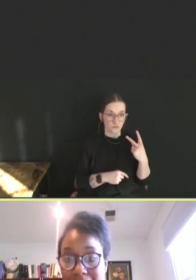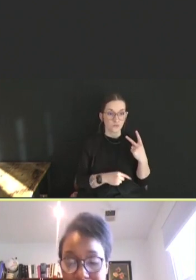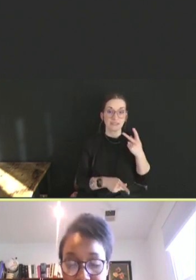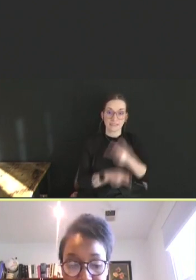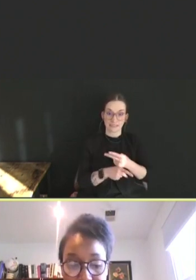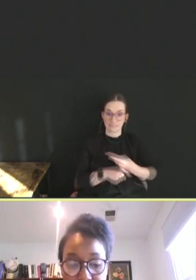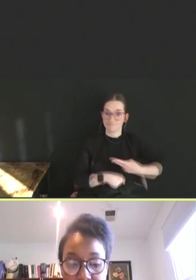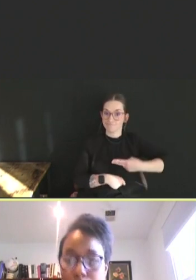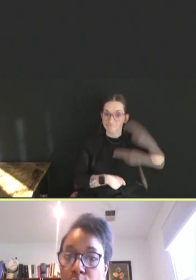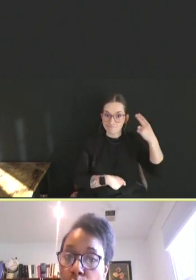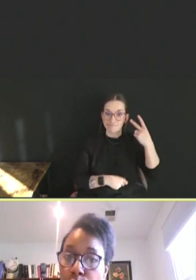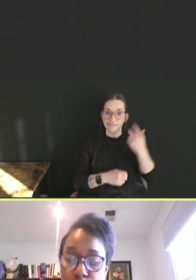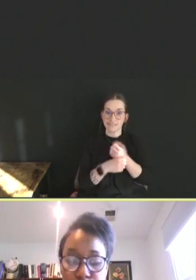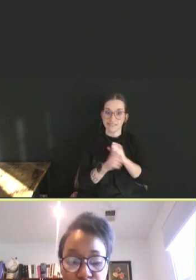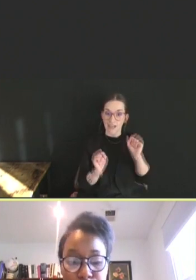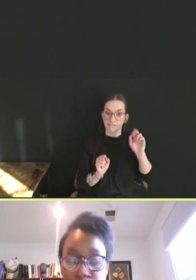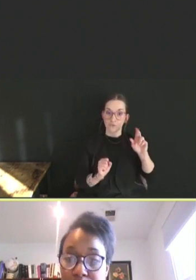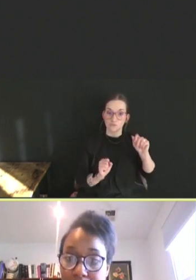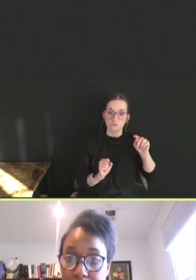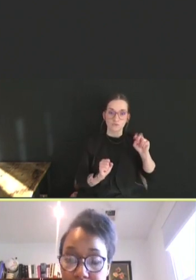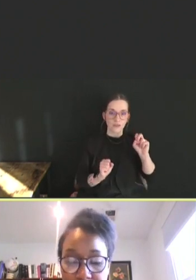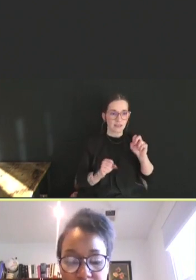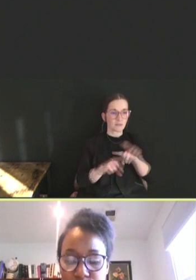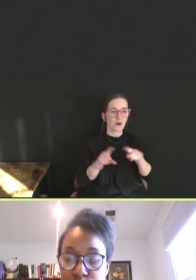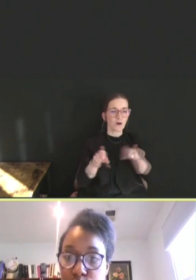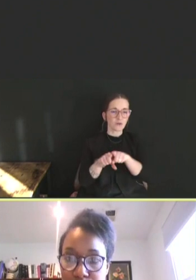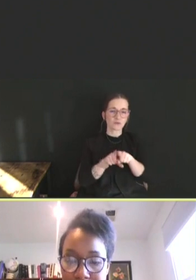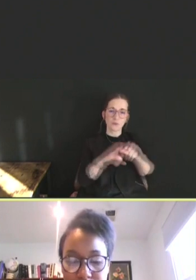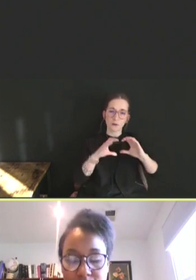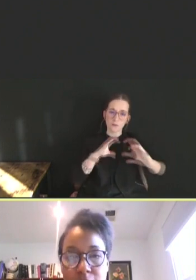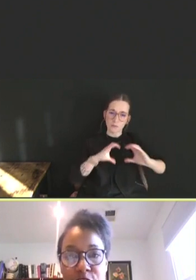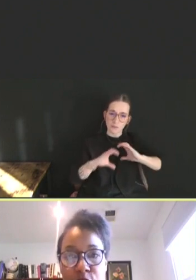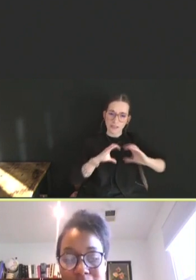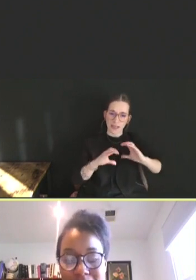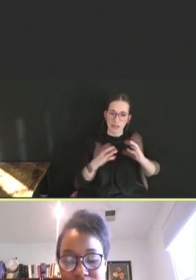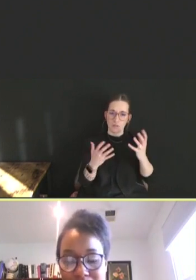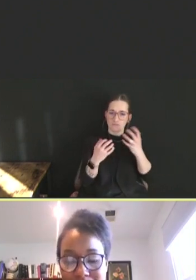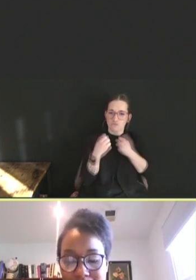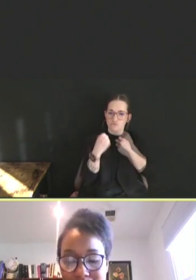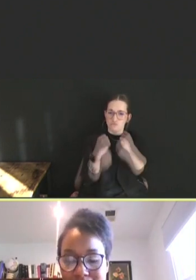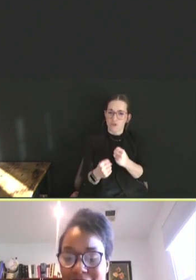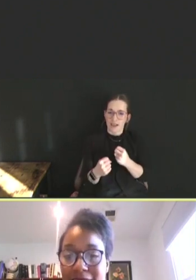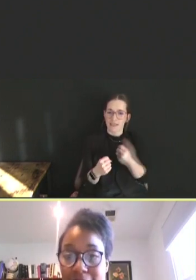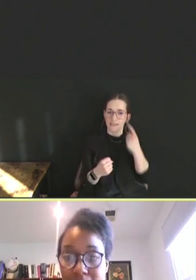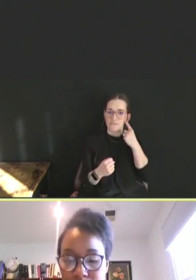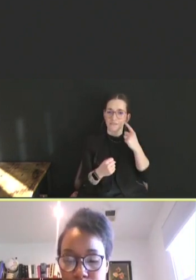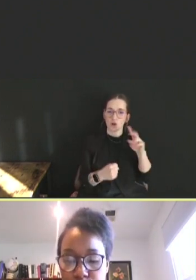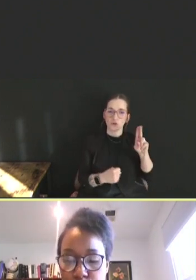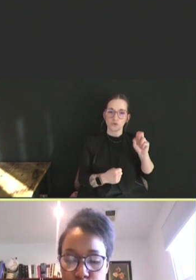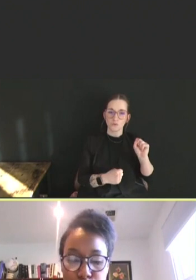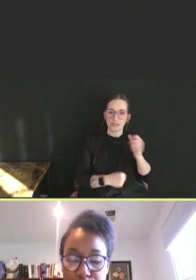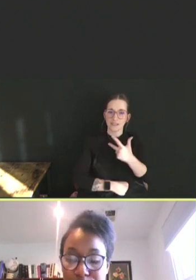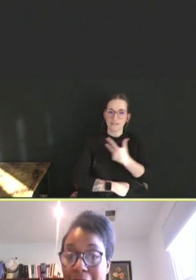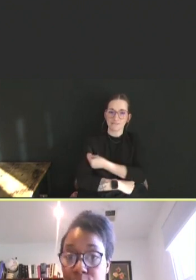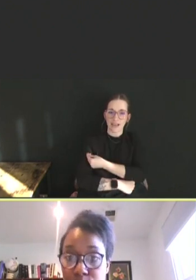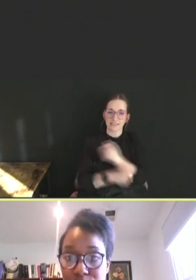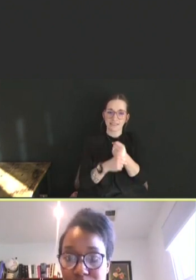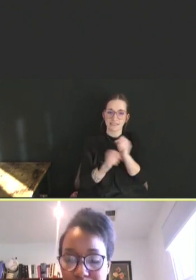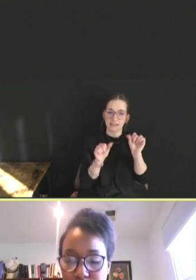safety, but also to communicate the strengths of the U.S. vaccine safety system, to providers,